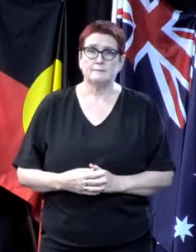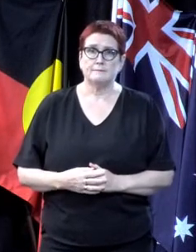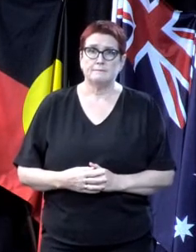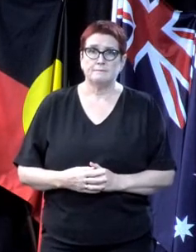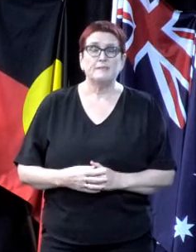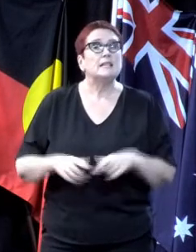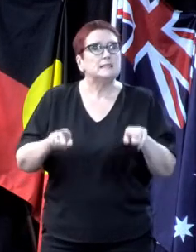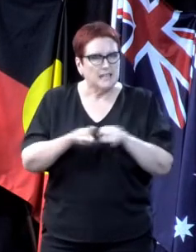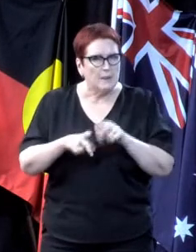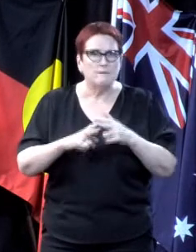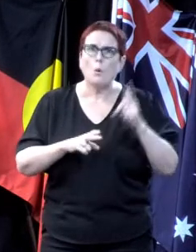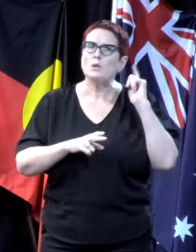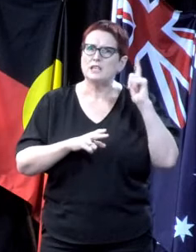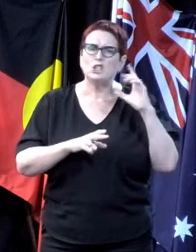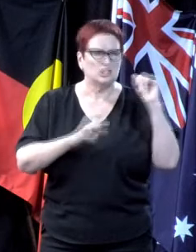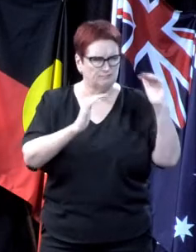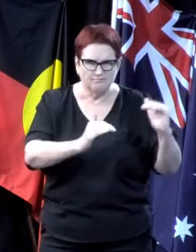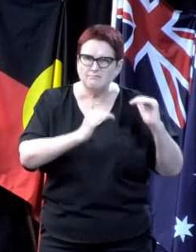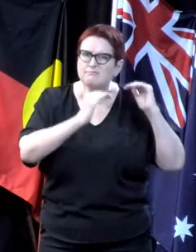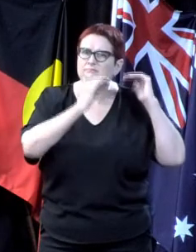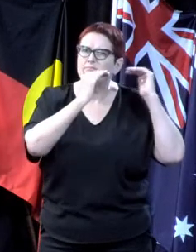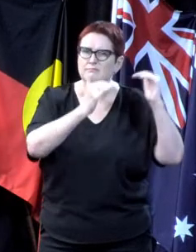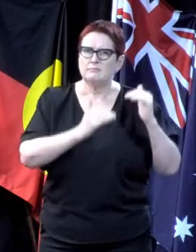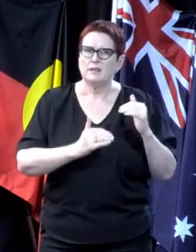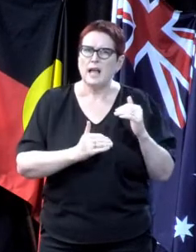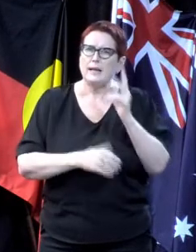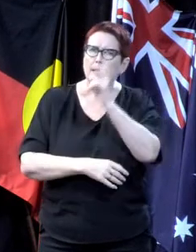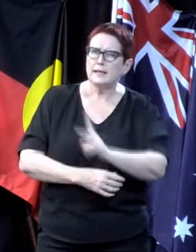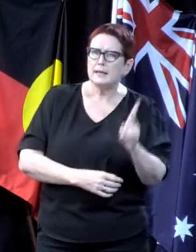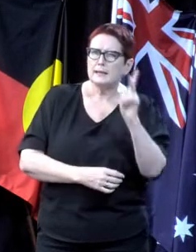also revisiting those expectations and revisiting those practices, and